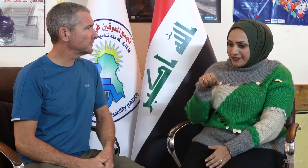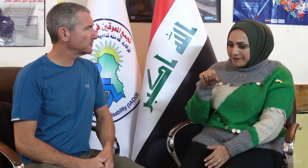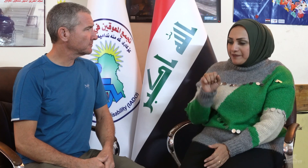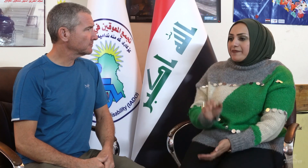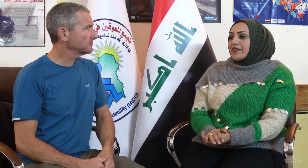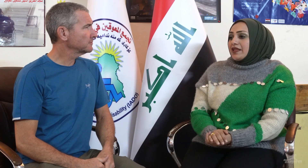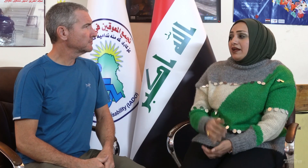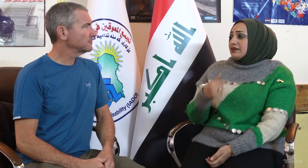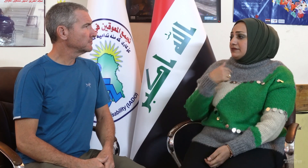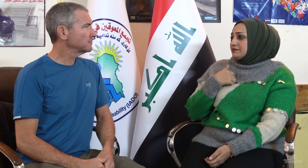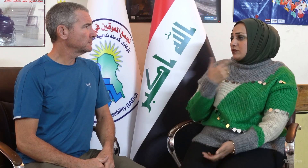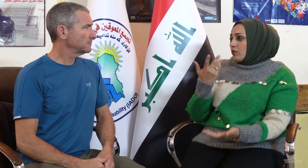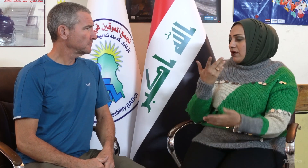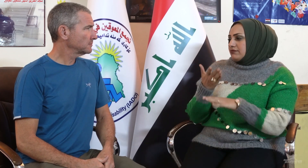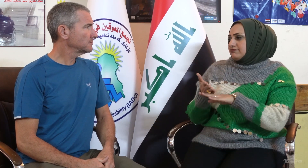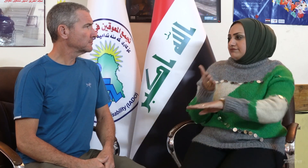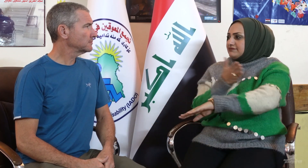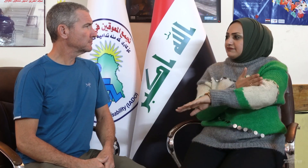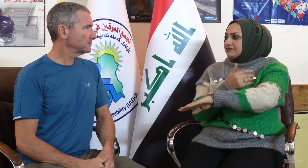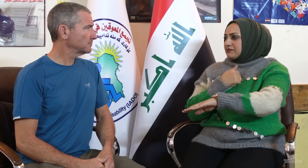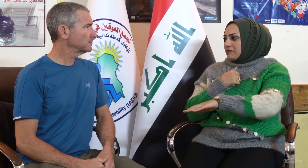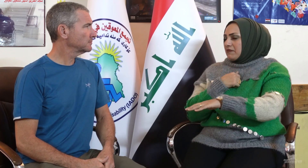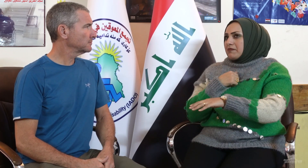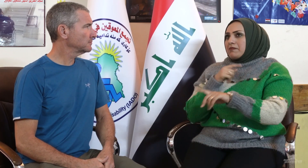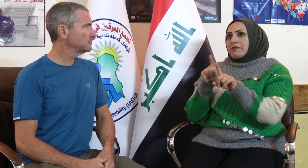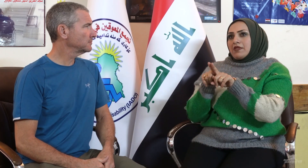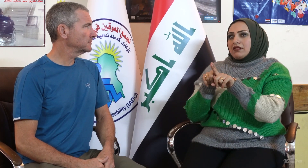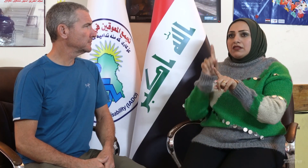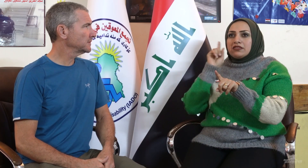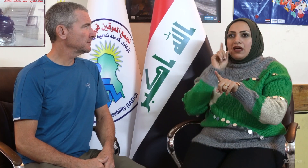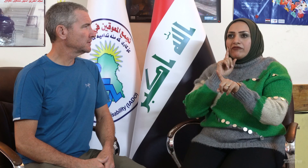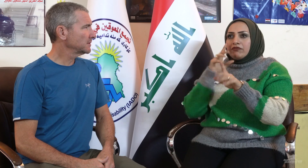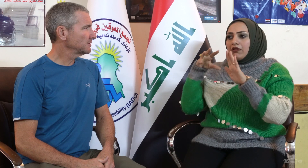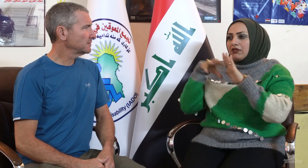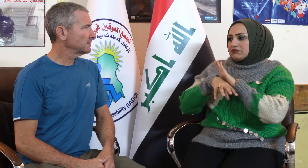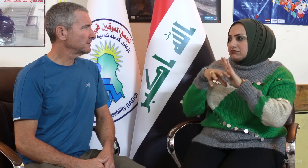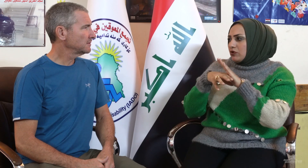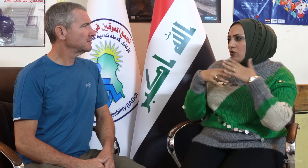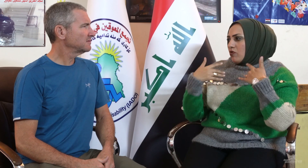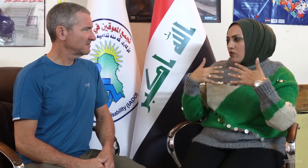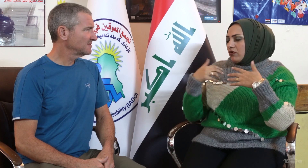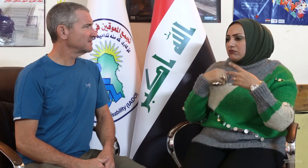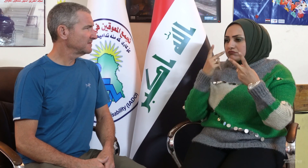Yes. I have been involved with many Deaf organizations